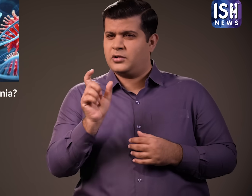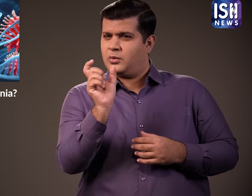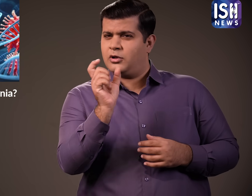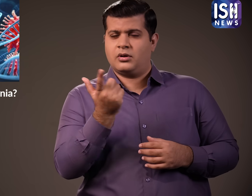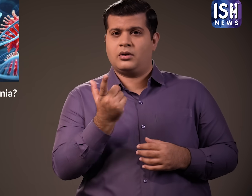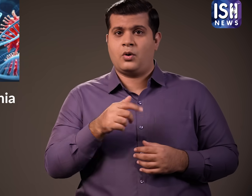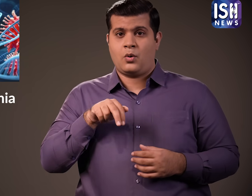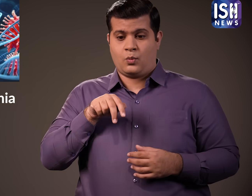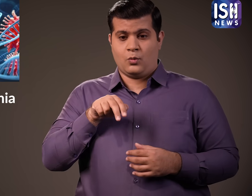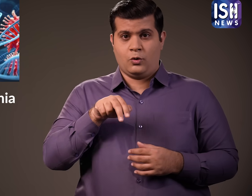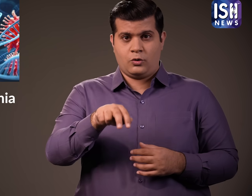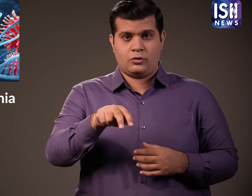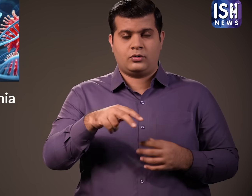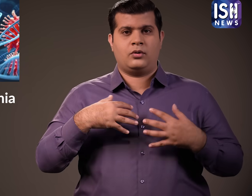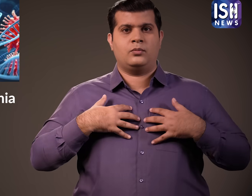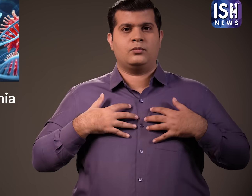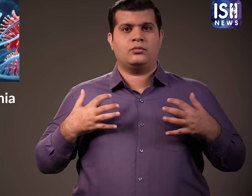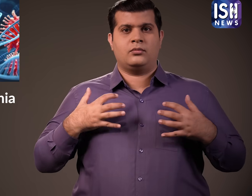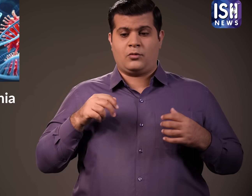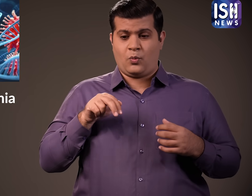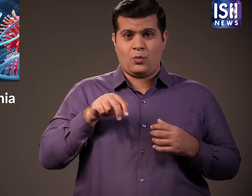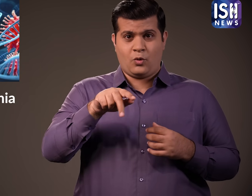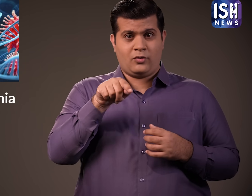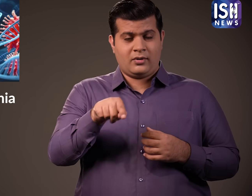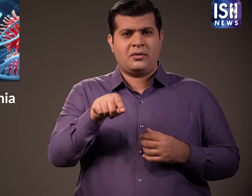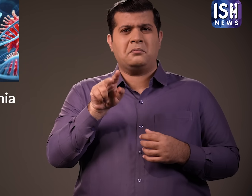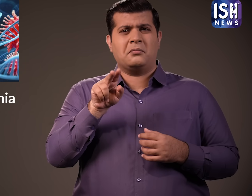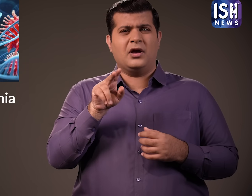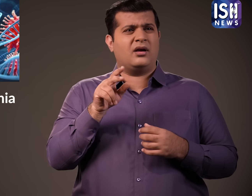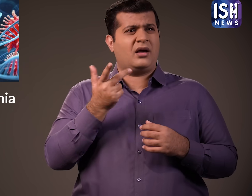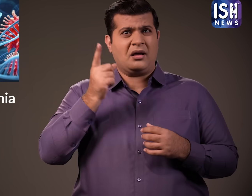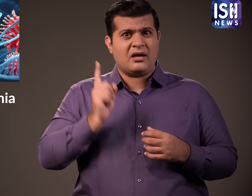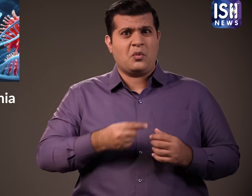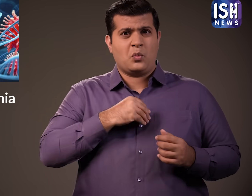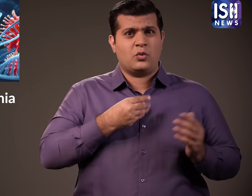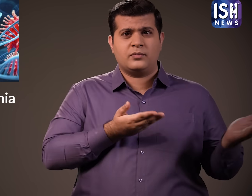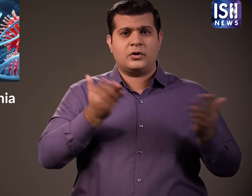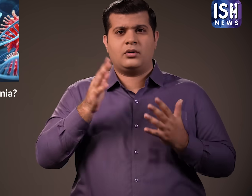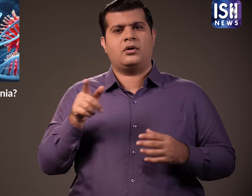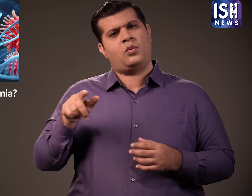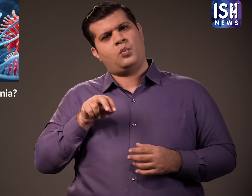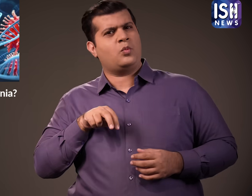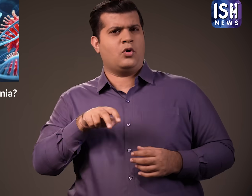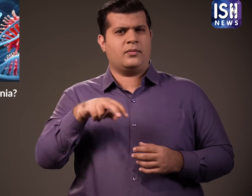This sickness is called "Walking Pneumonia" because so far, it often doesn’t necessitate hospitalization.